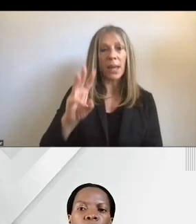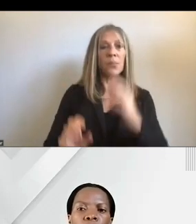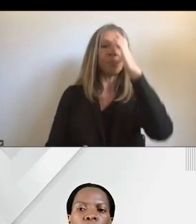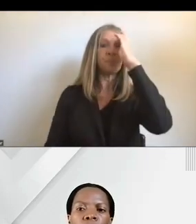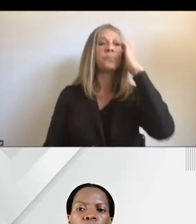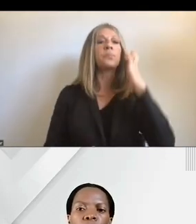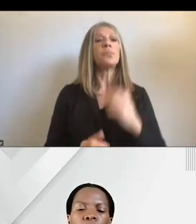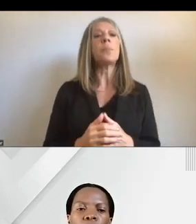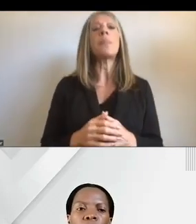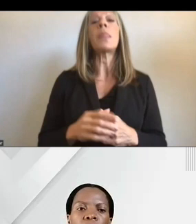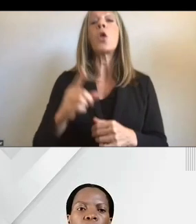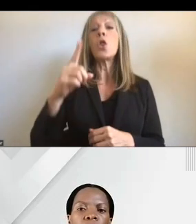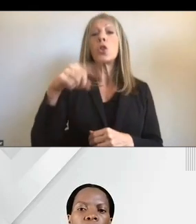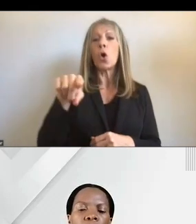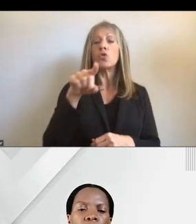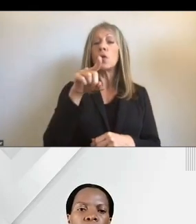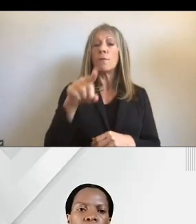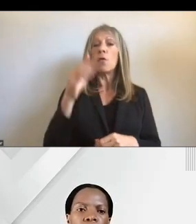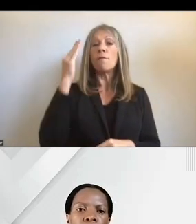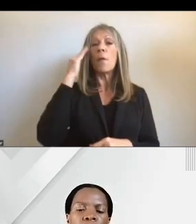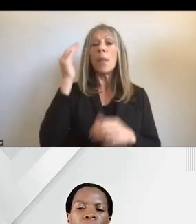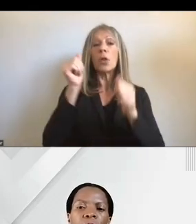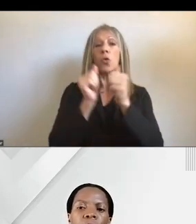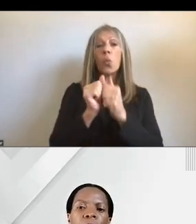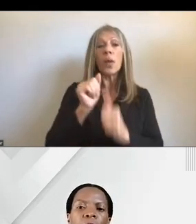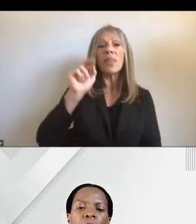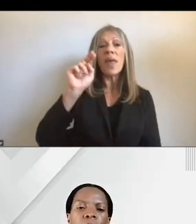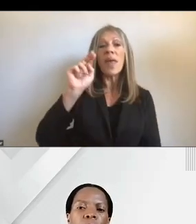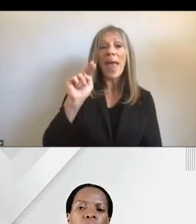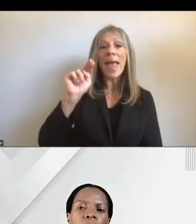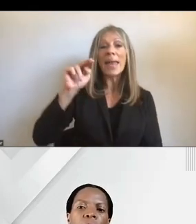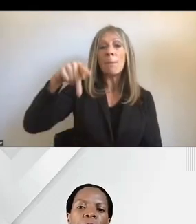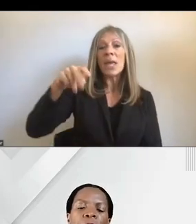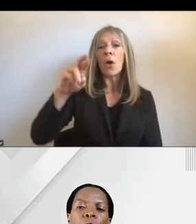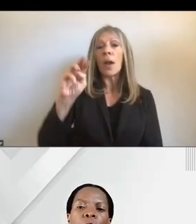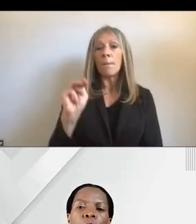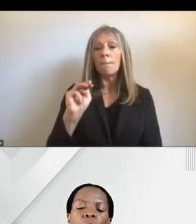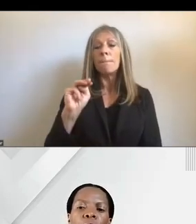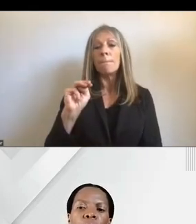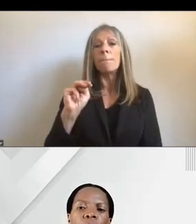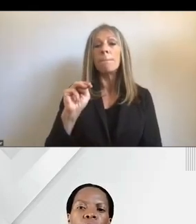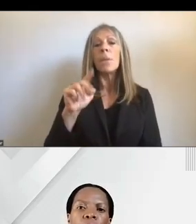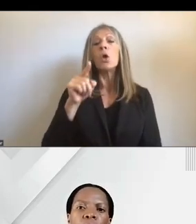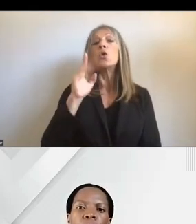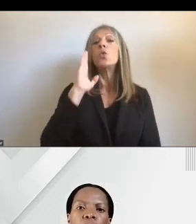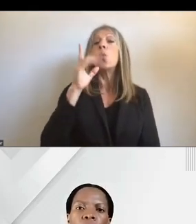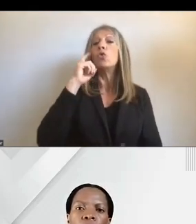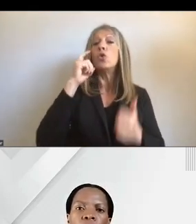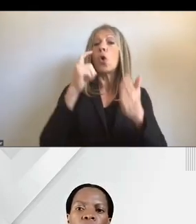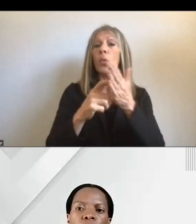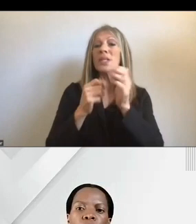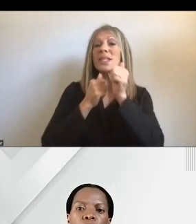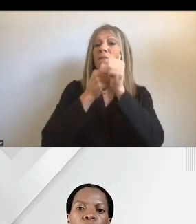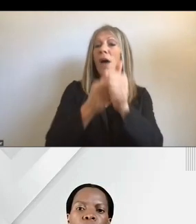For those of you familiar with the NPRM and the SNPRM, you will notice the following changes to